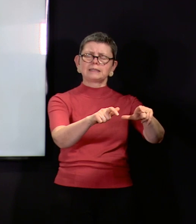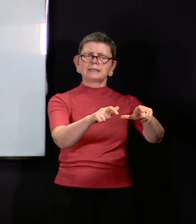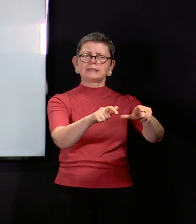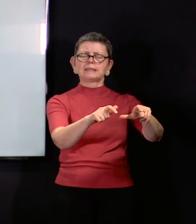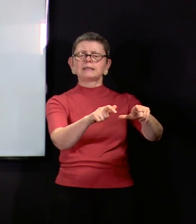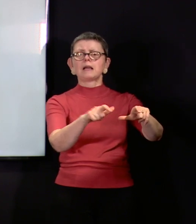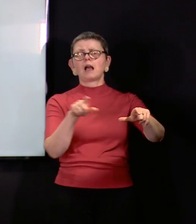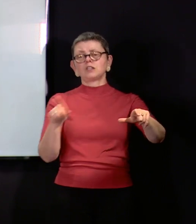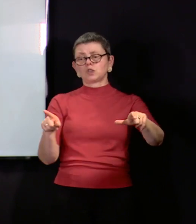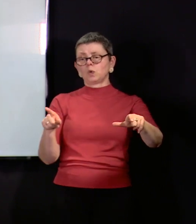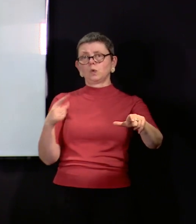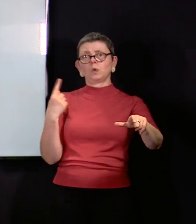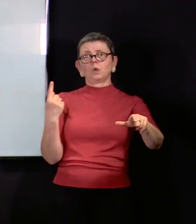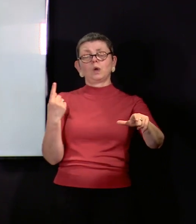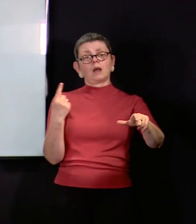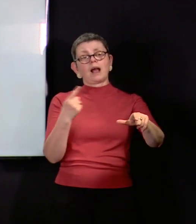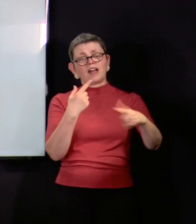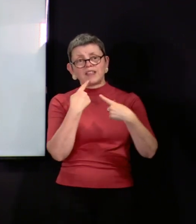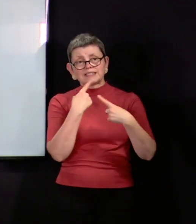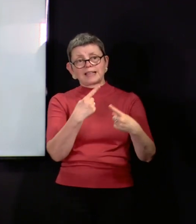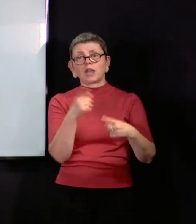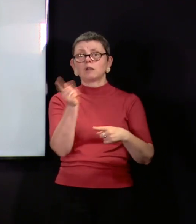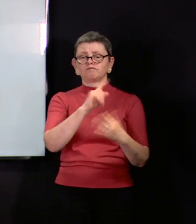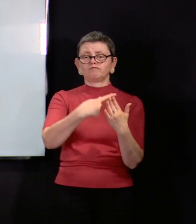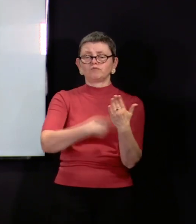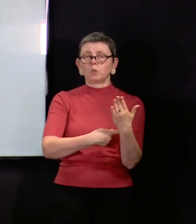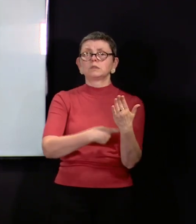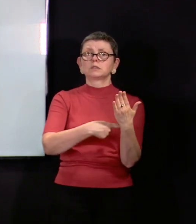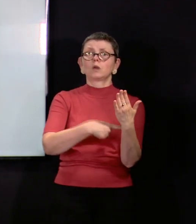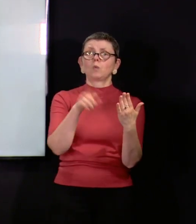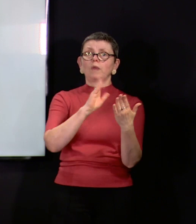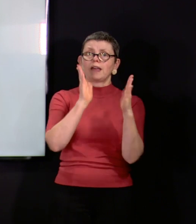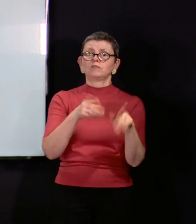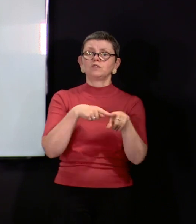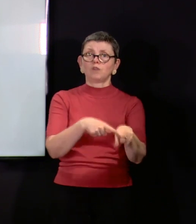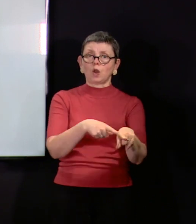them what they should do on arrival and that's something we have been doing, and we will